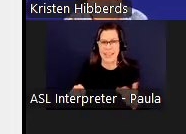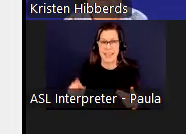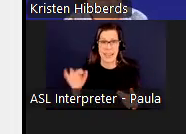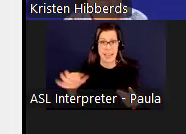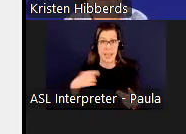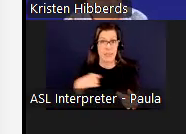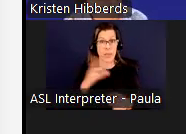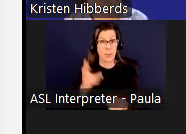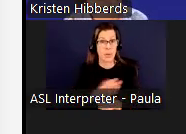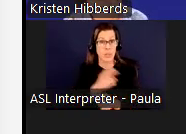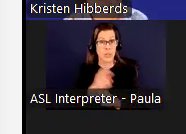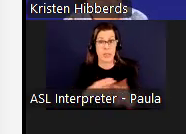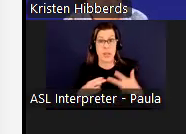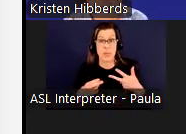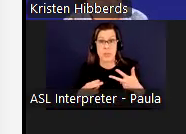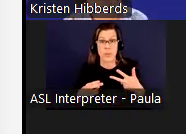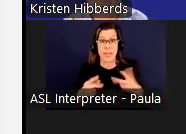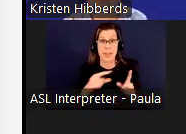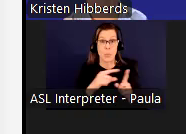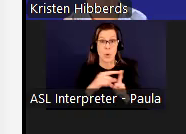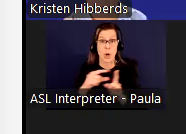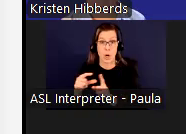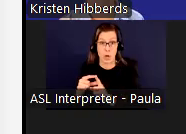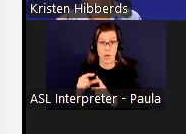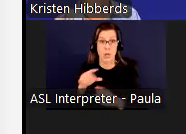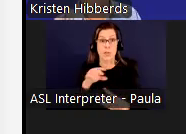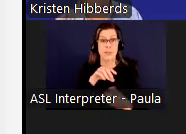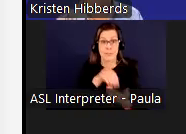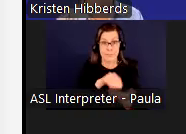those 3 languages in there, similar to the scope and severity grid